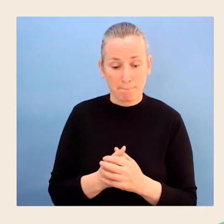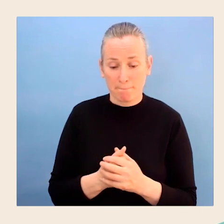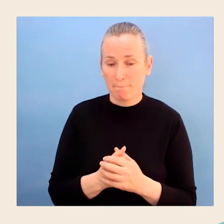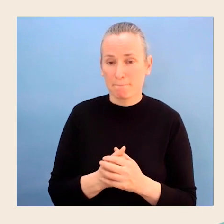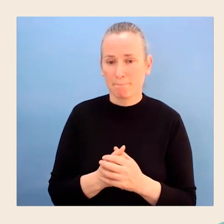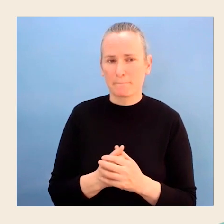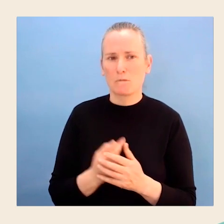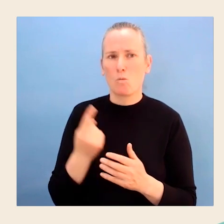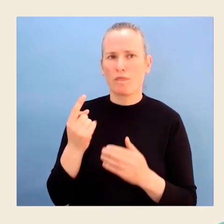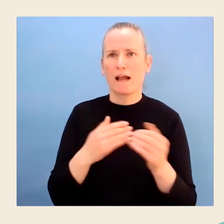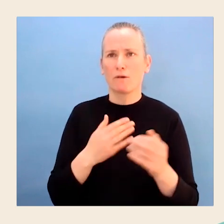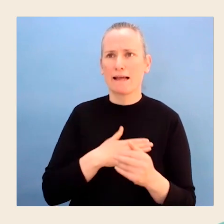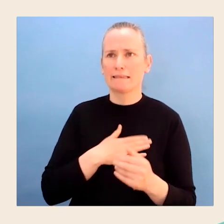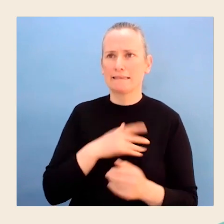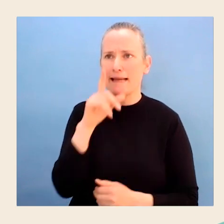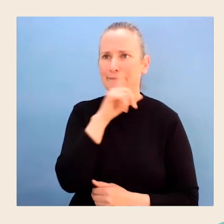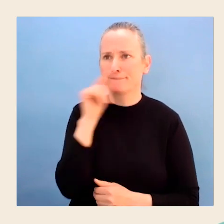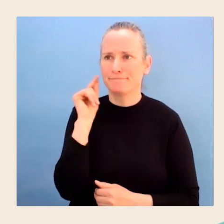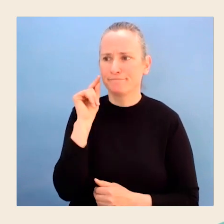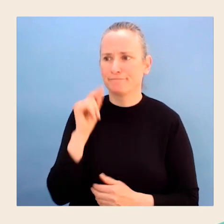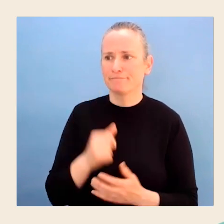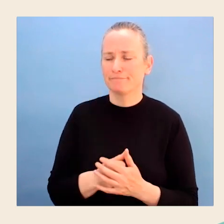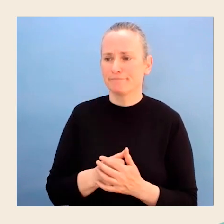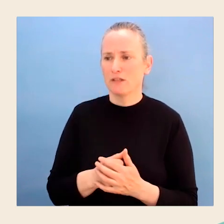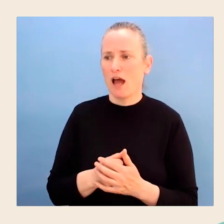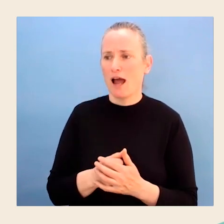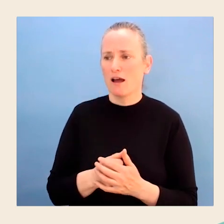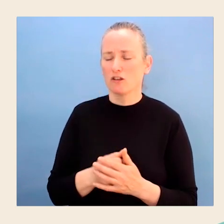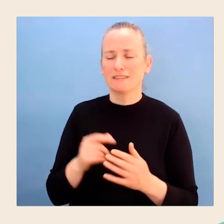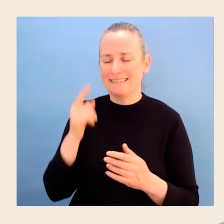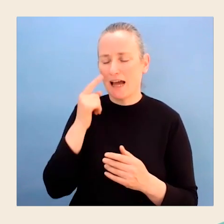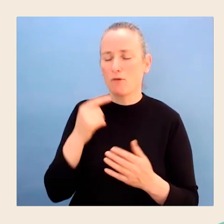more disabled journalists at various papers.